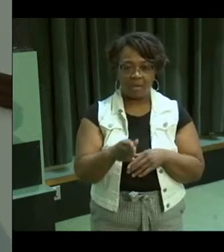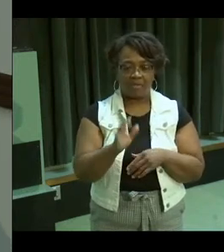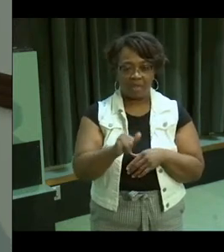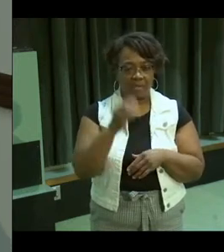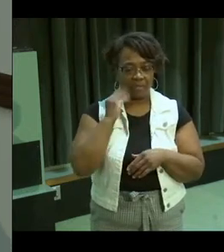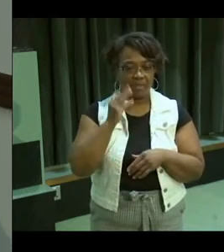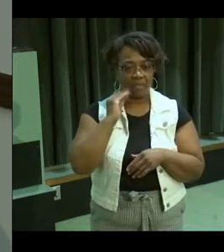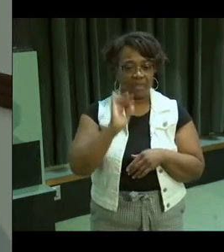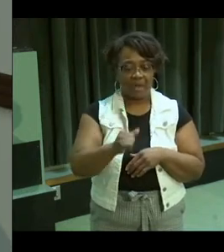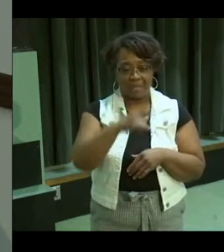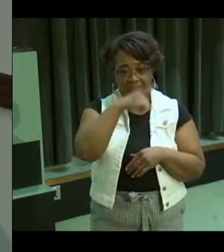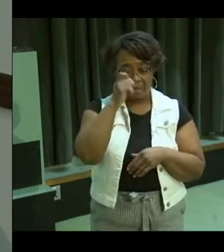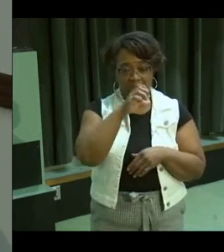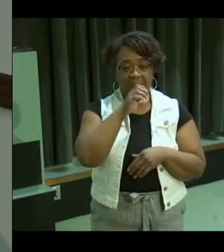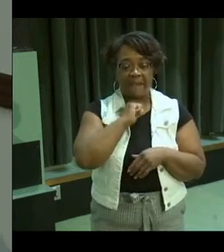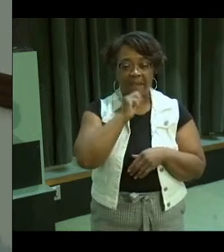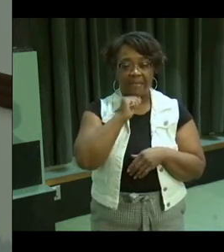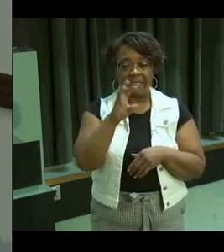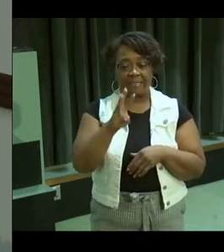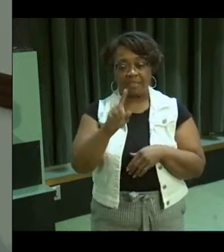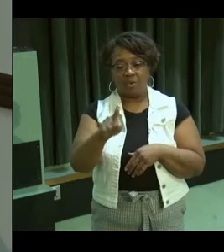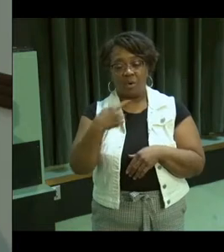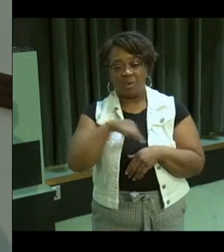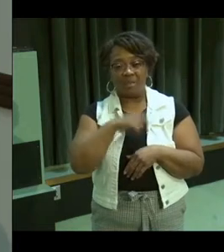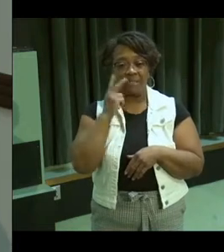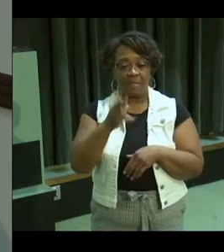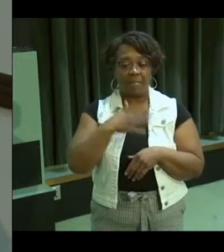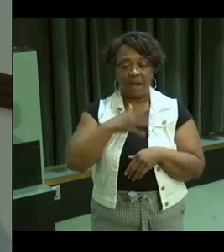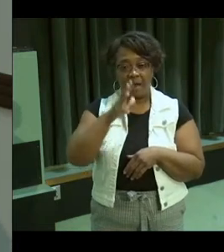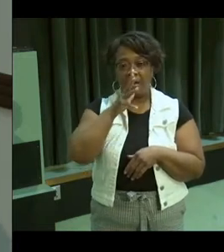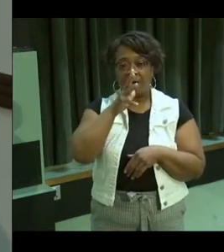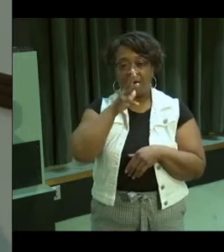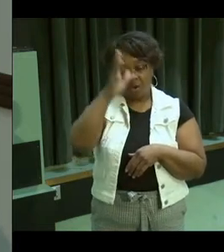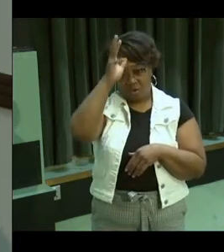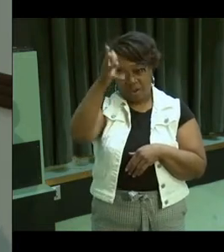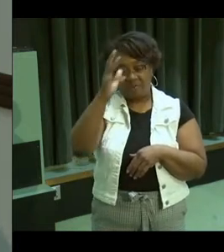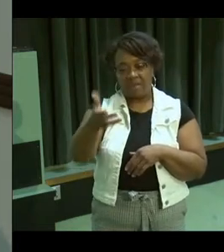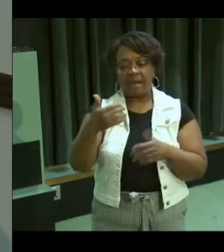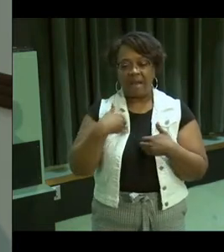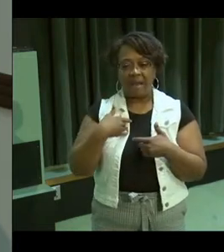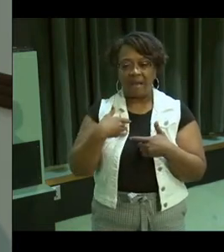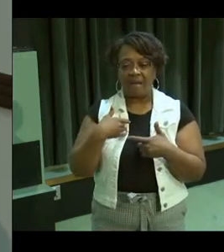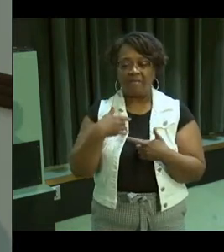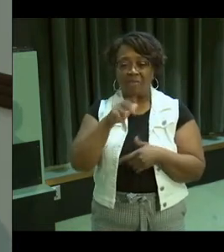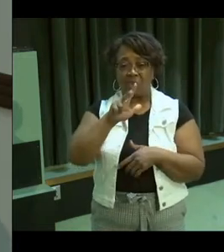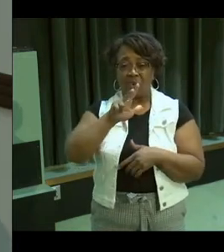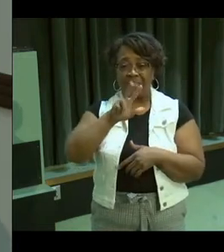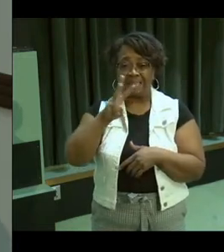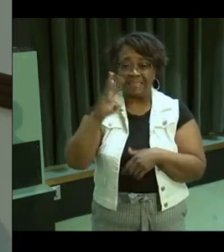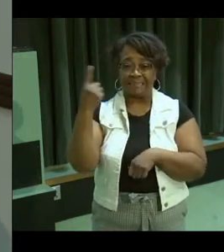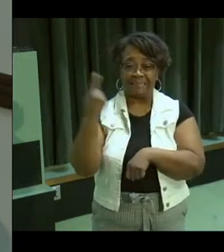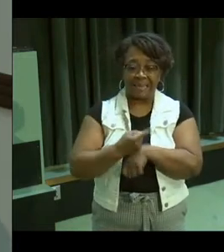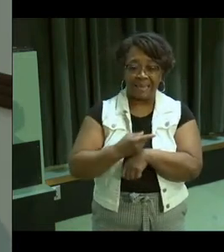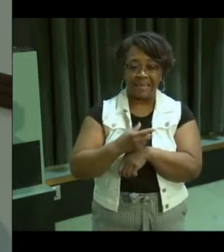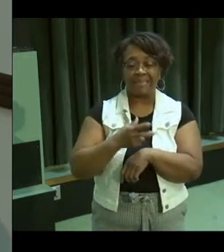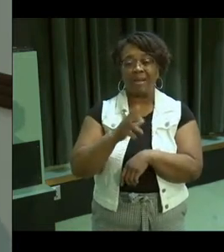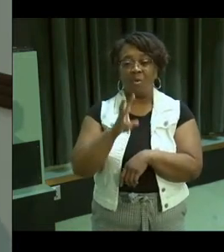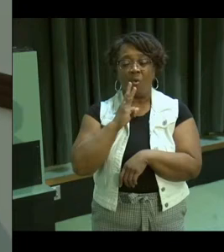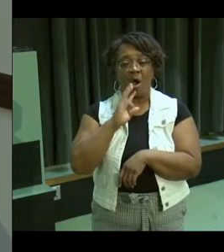come that summer. So that's summer. At the age of 61, we saw my grandfather conduct his